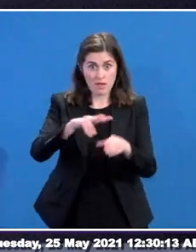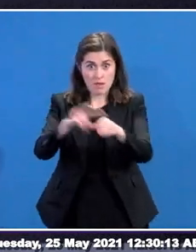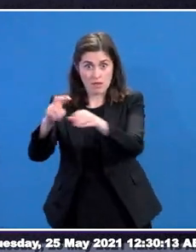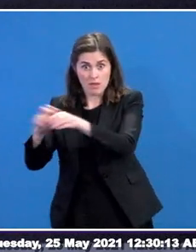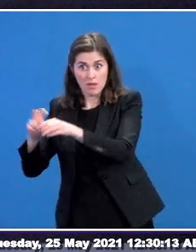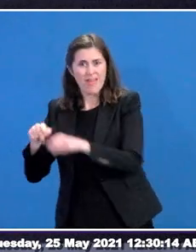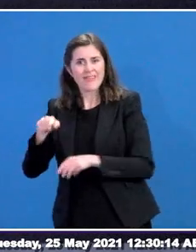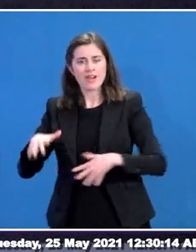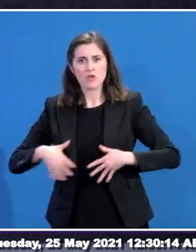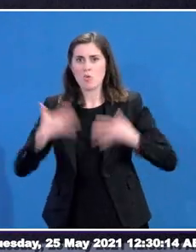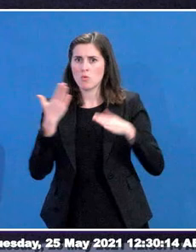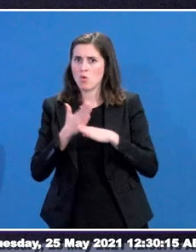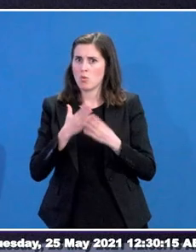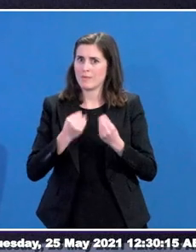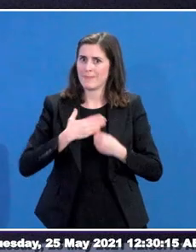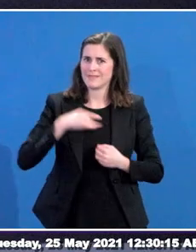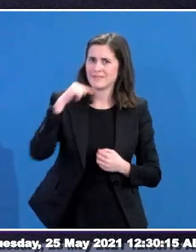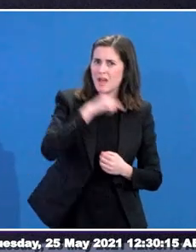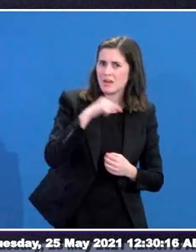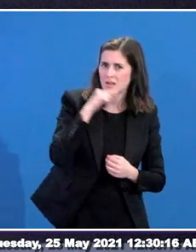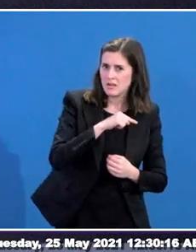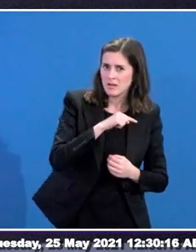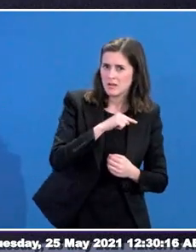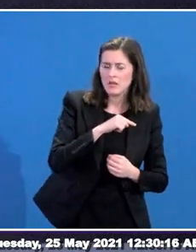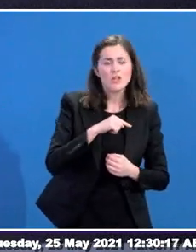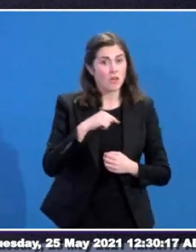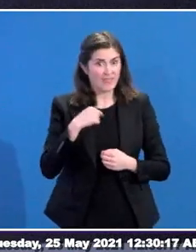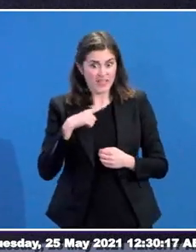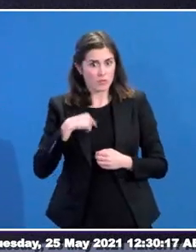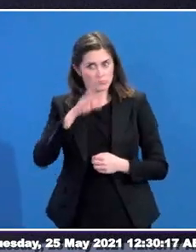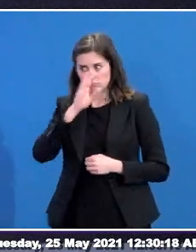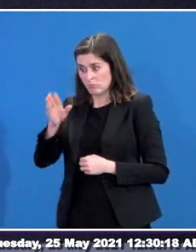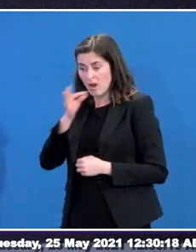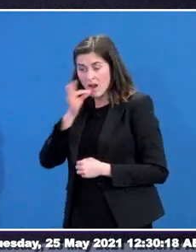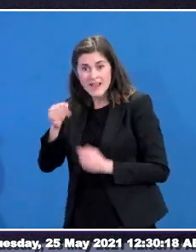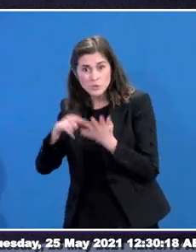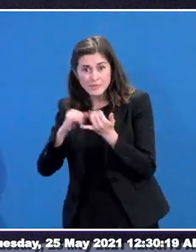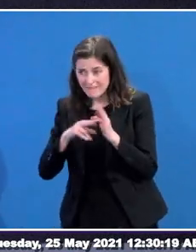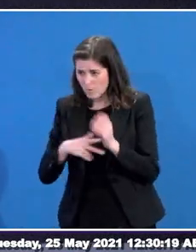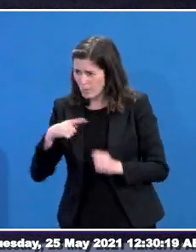And that's why I asked , you know, "Why are you leaving?" You know, and he said,